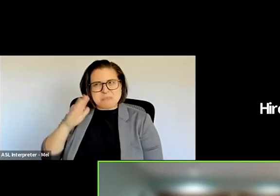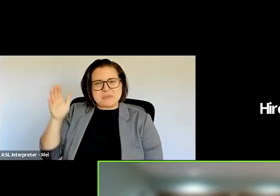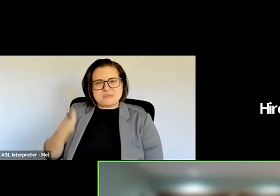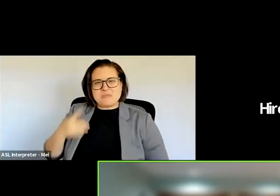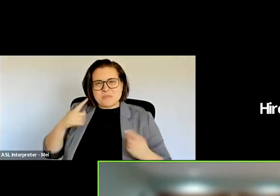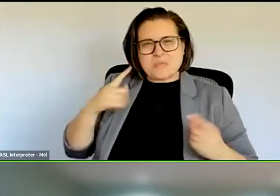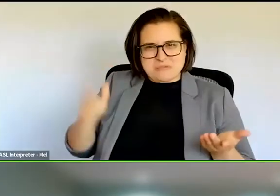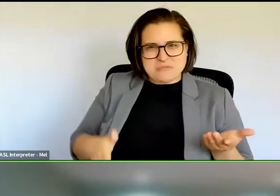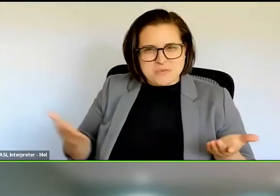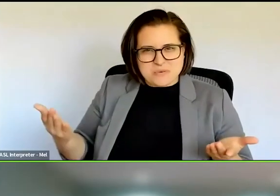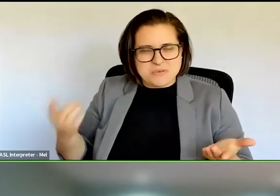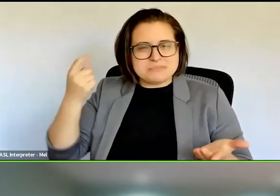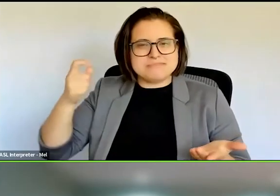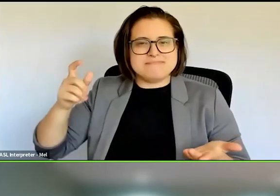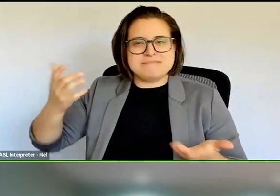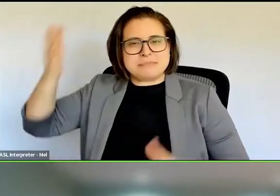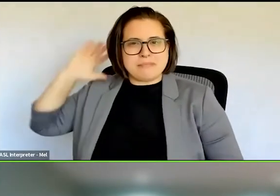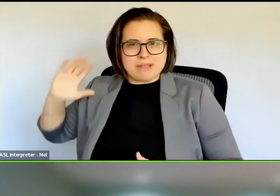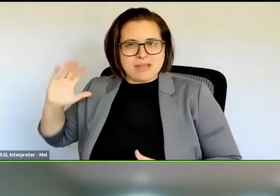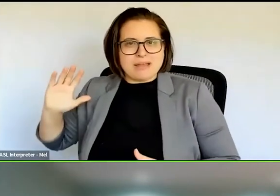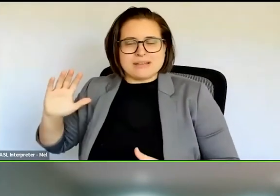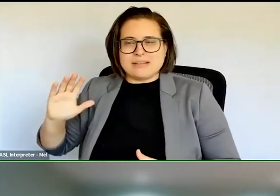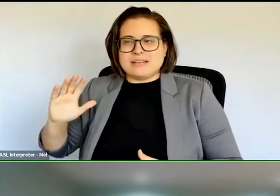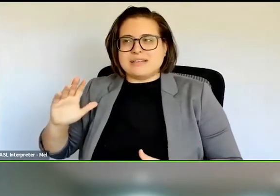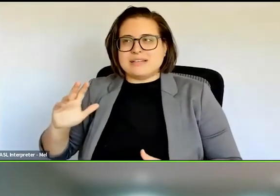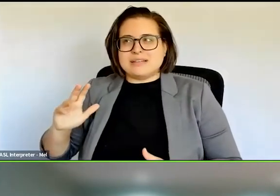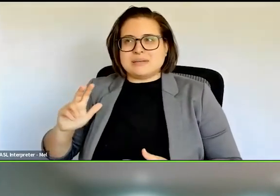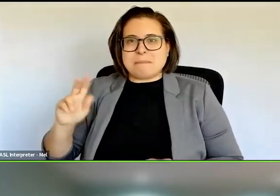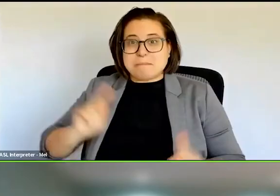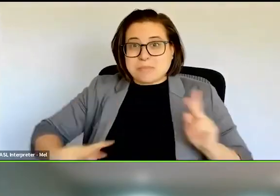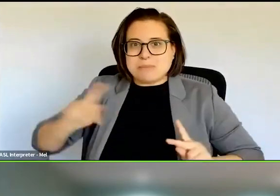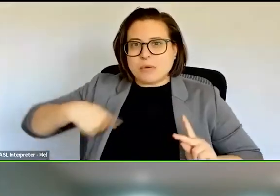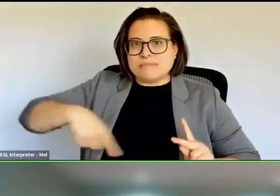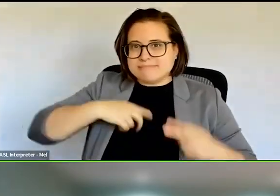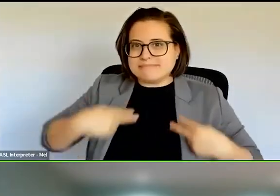course part of the argument at the time was you know people make mistakes, right, when entering